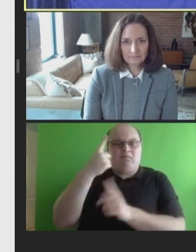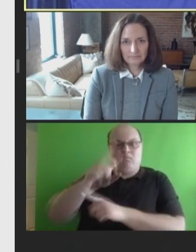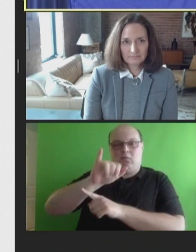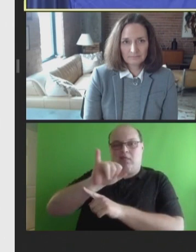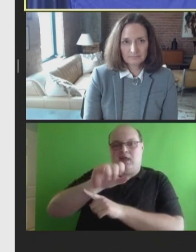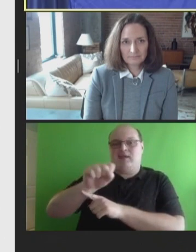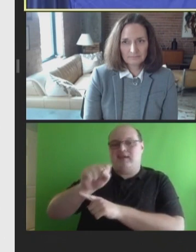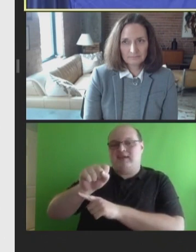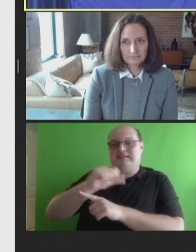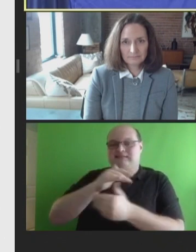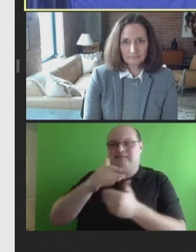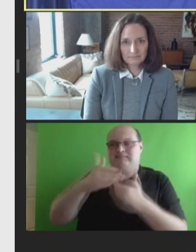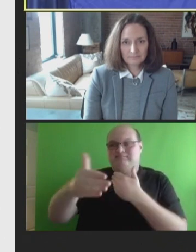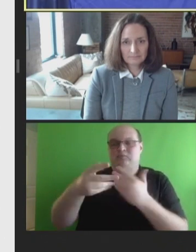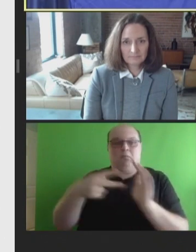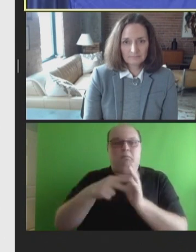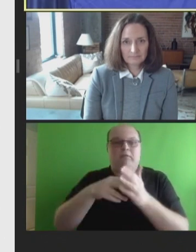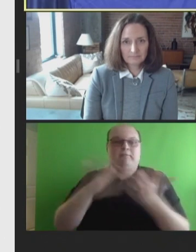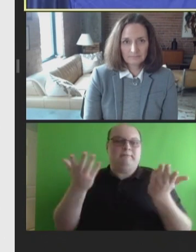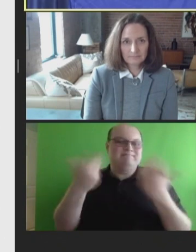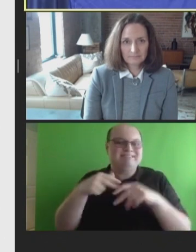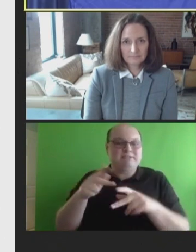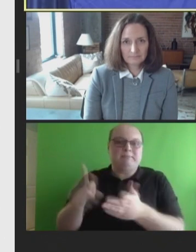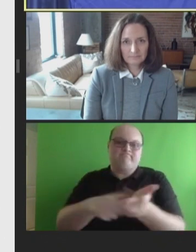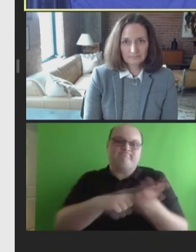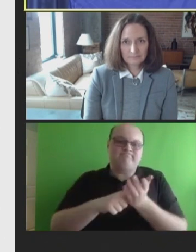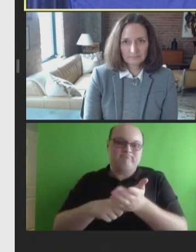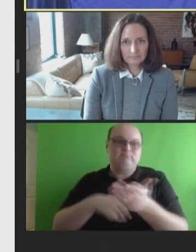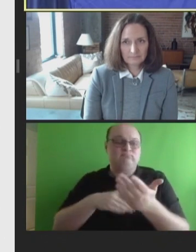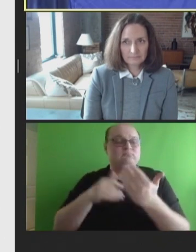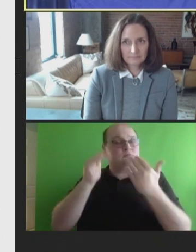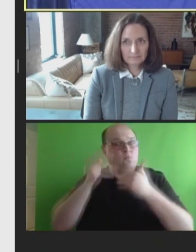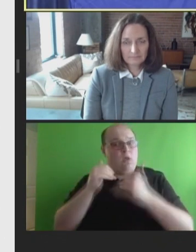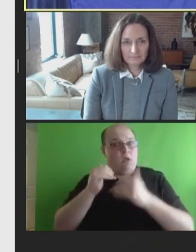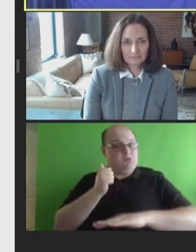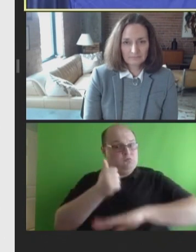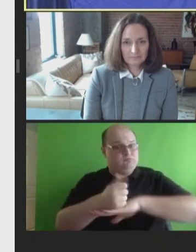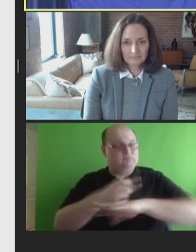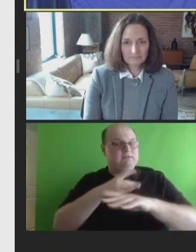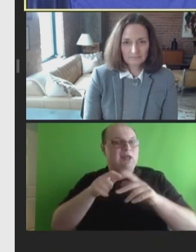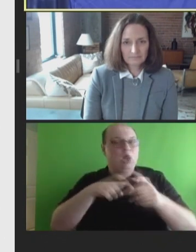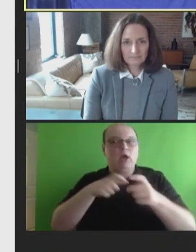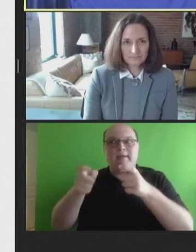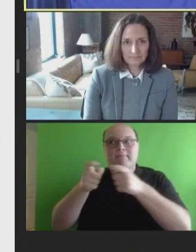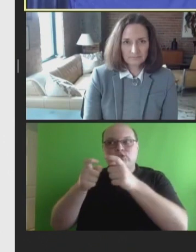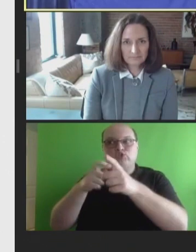obviously, there -- it would be very helpful to have something in place so that we can look at administration and be able to look at coverage.